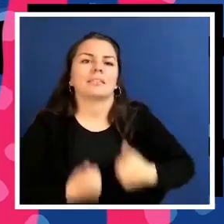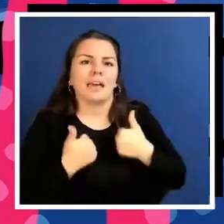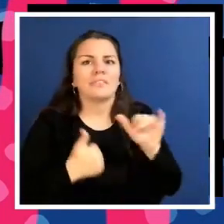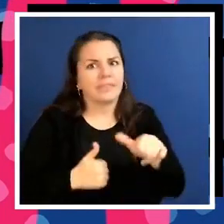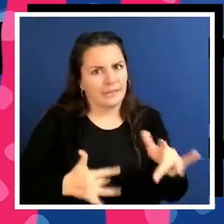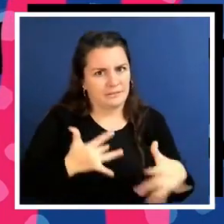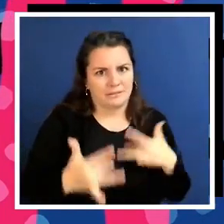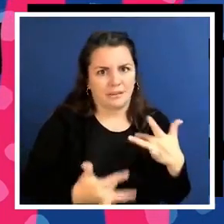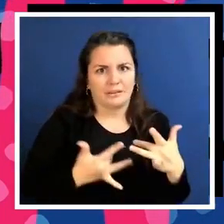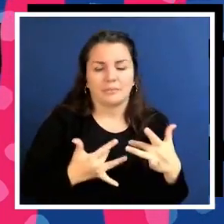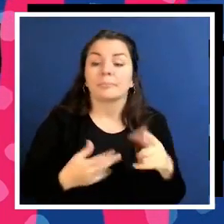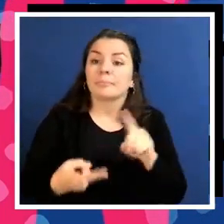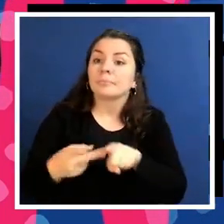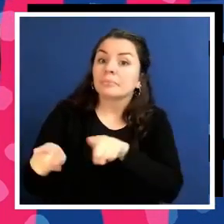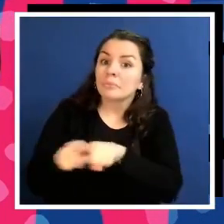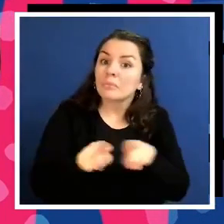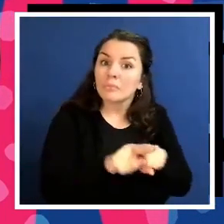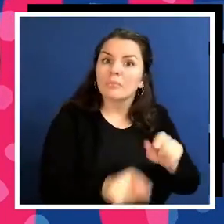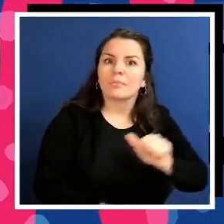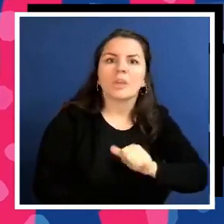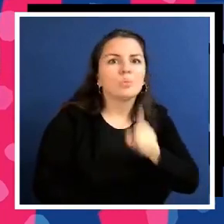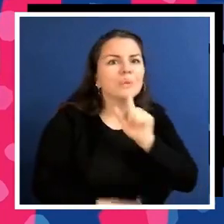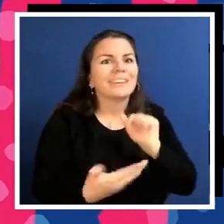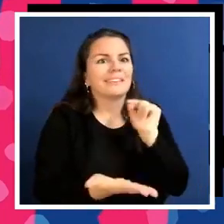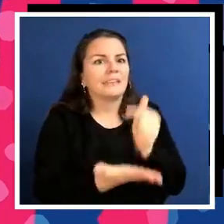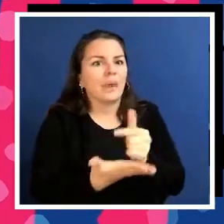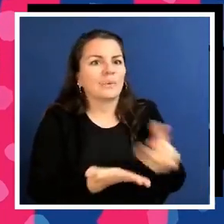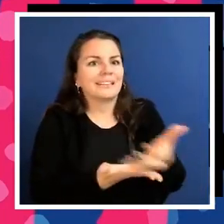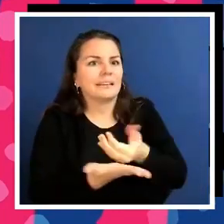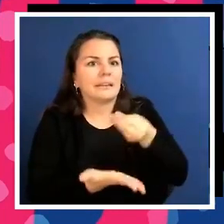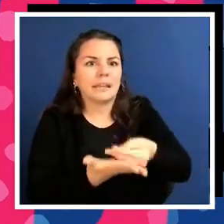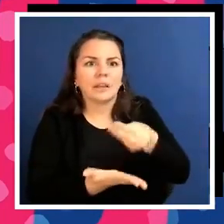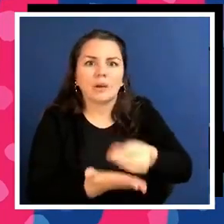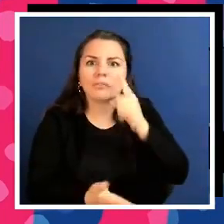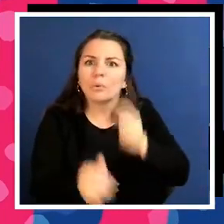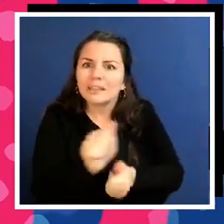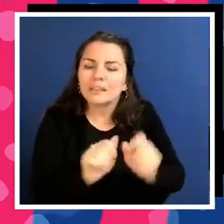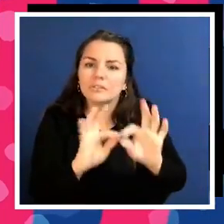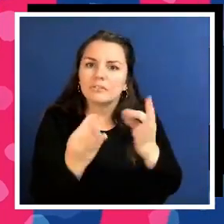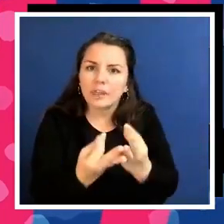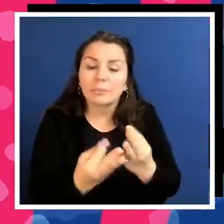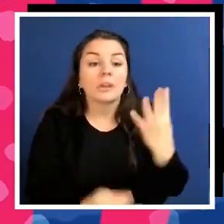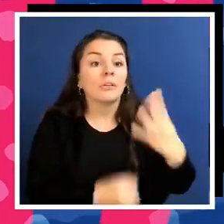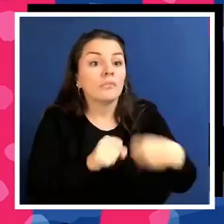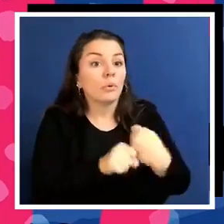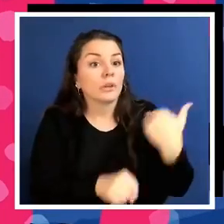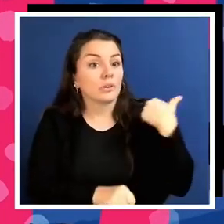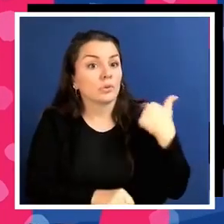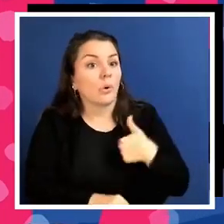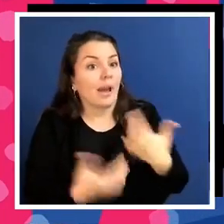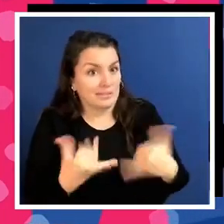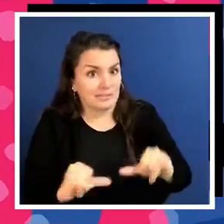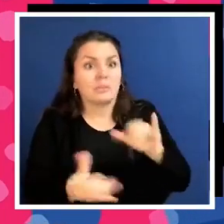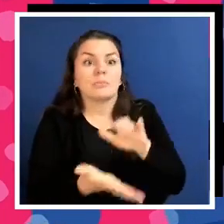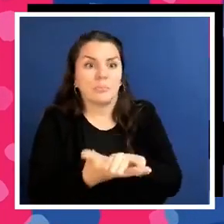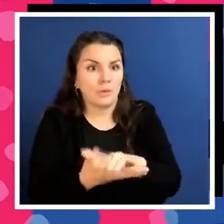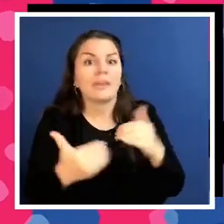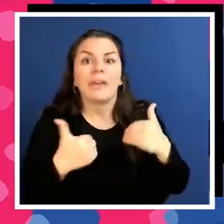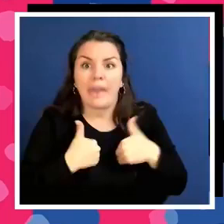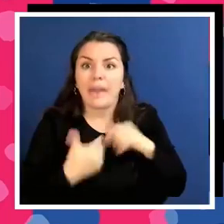CREDIT WILL ALLOW PEOPLE TO